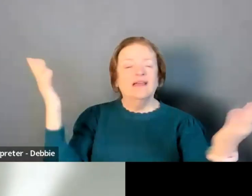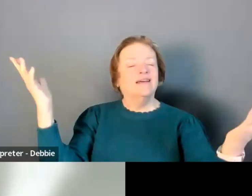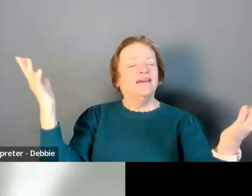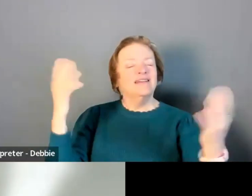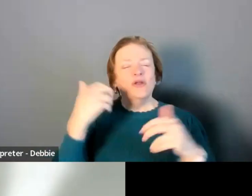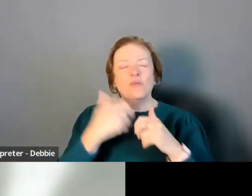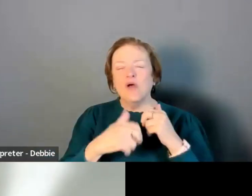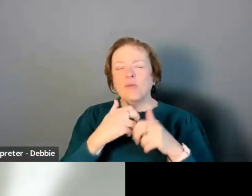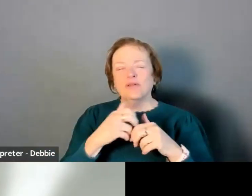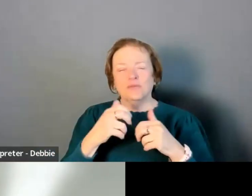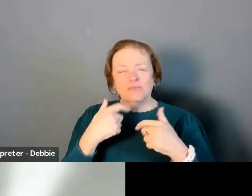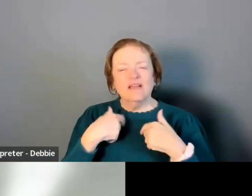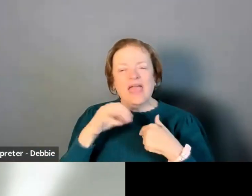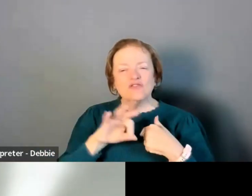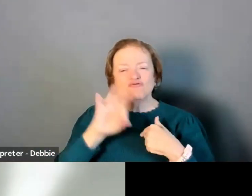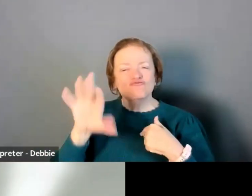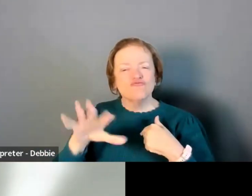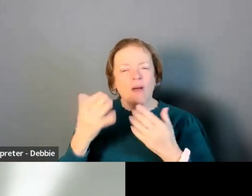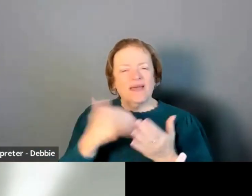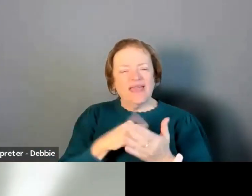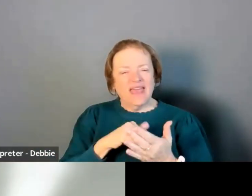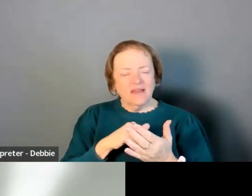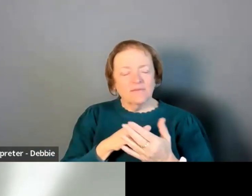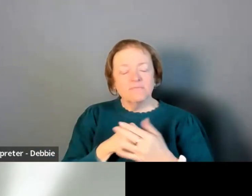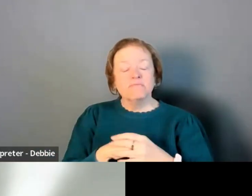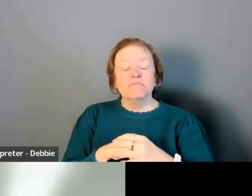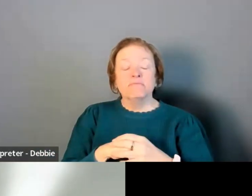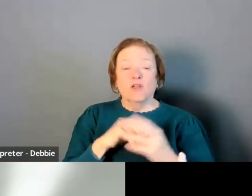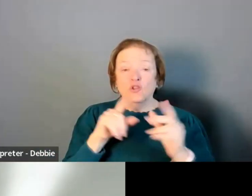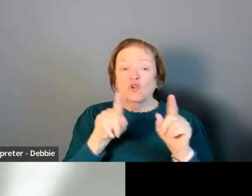drop it right in. You're also saving inventory, because you are not having